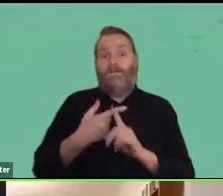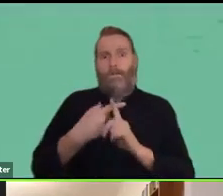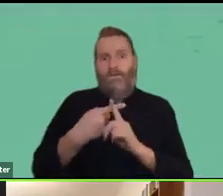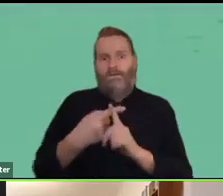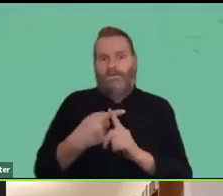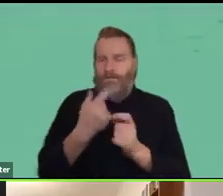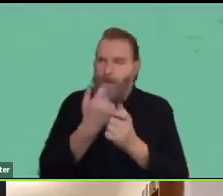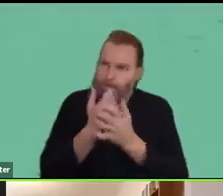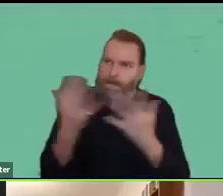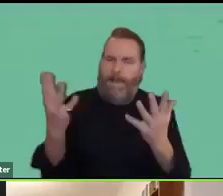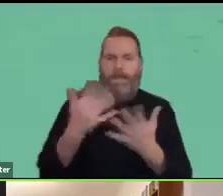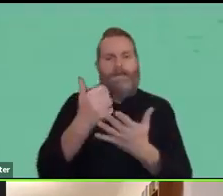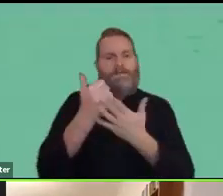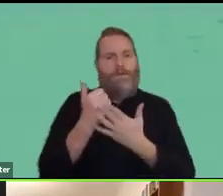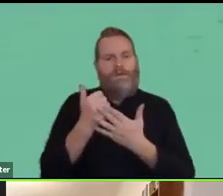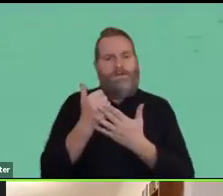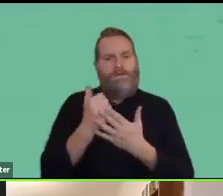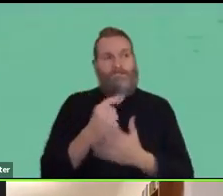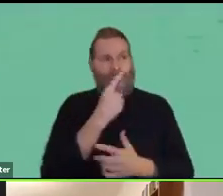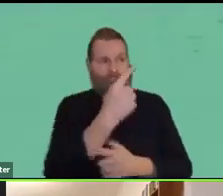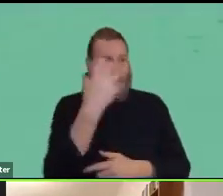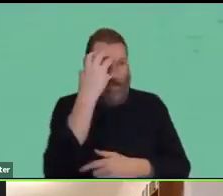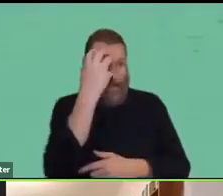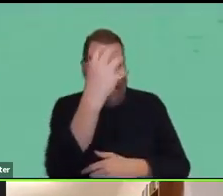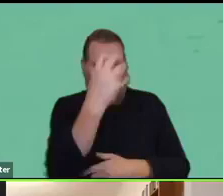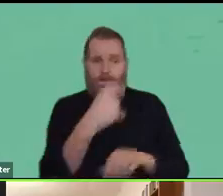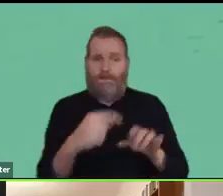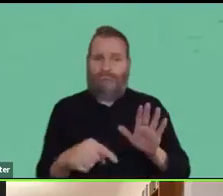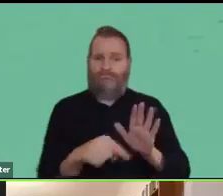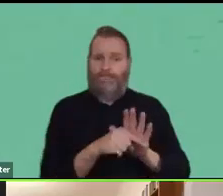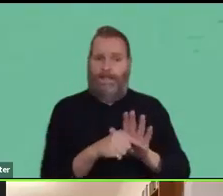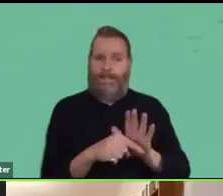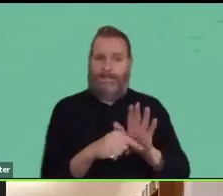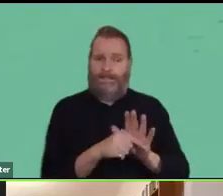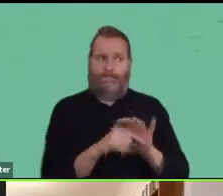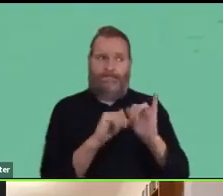lots of negatives from the government so let's tell the government that arrogance is not going to